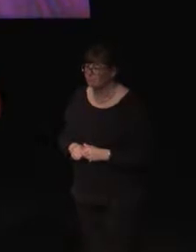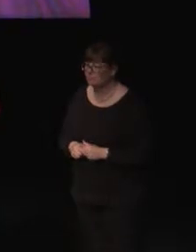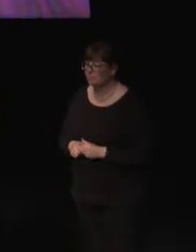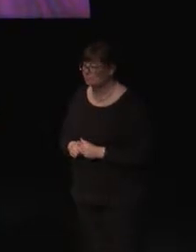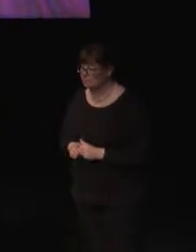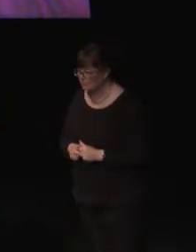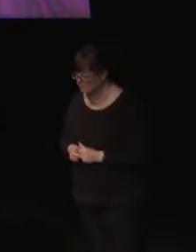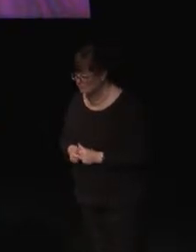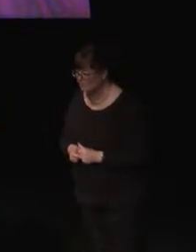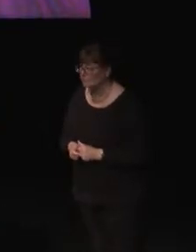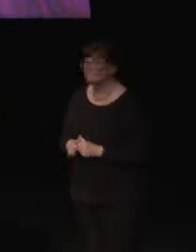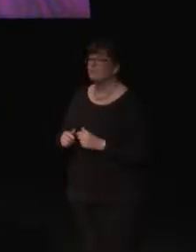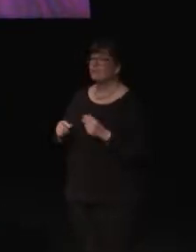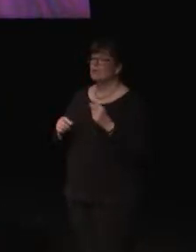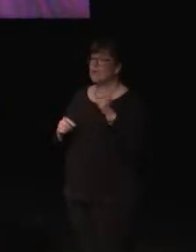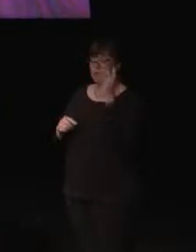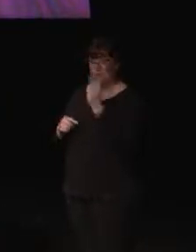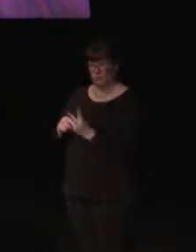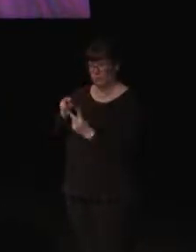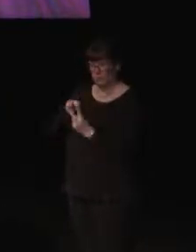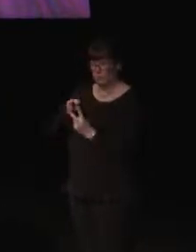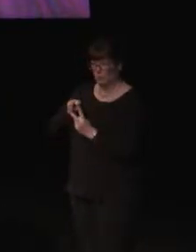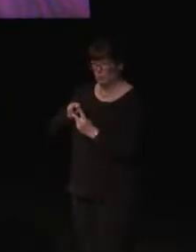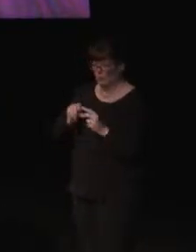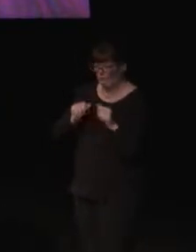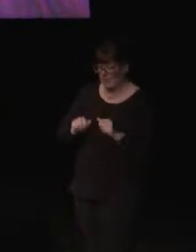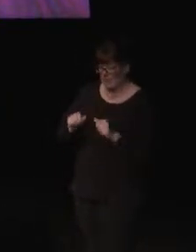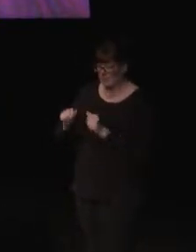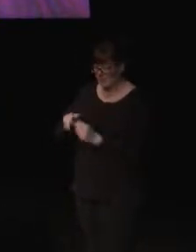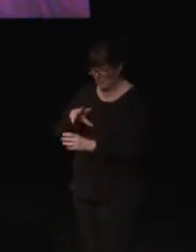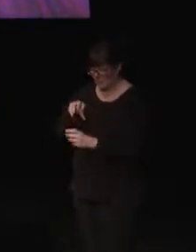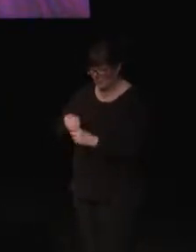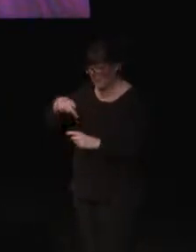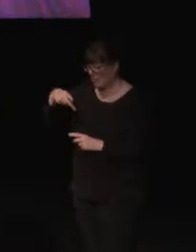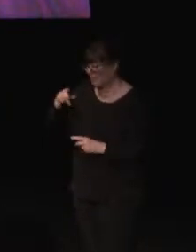And there're two capabilities that we in PlayFab, working with our friends in Xbox,